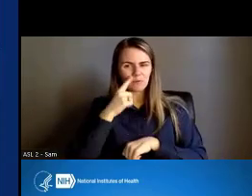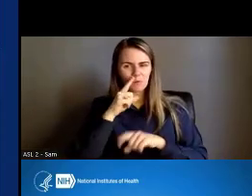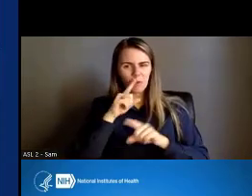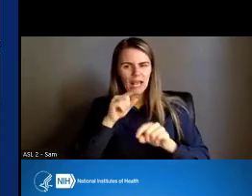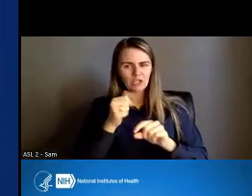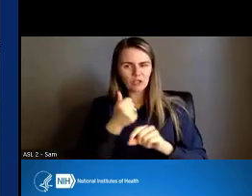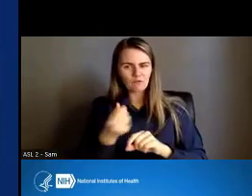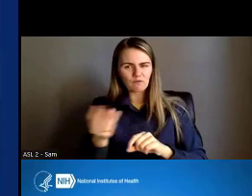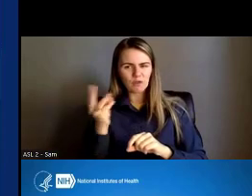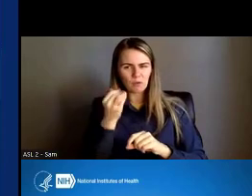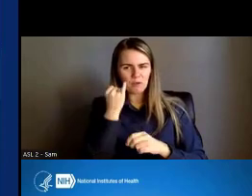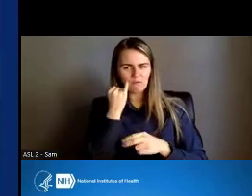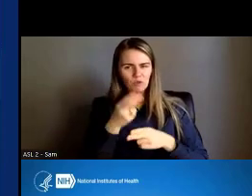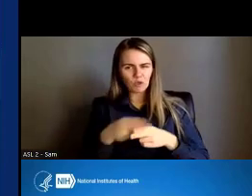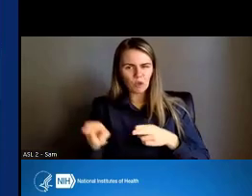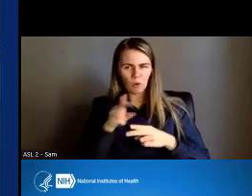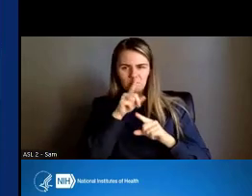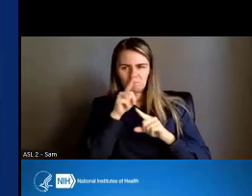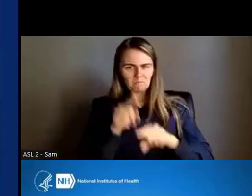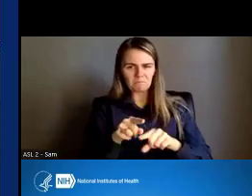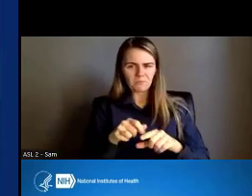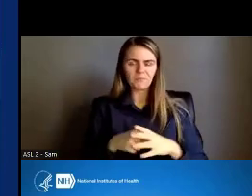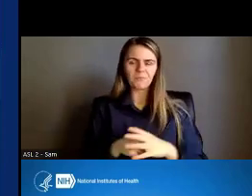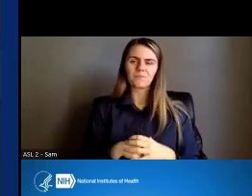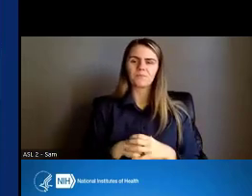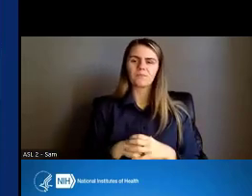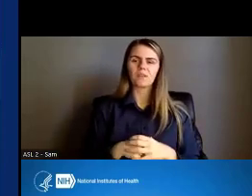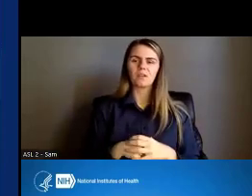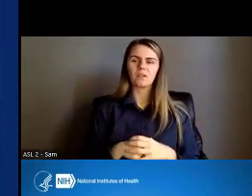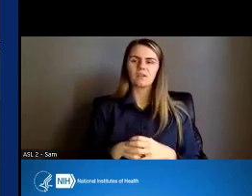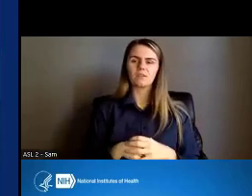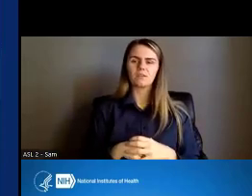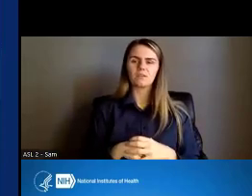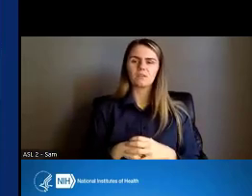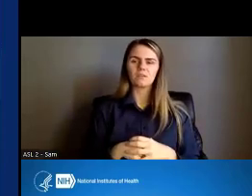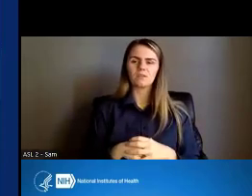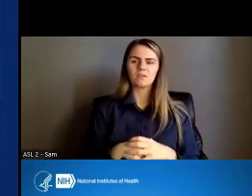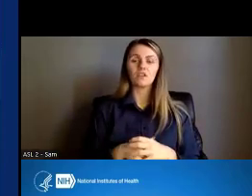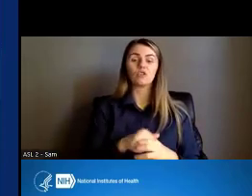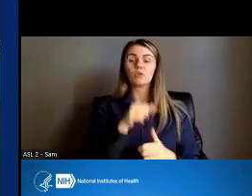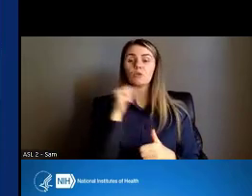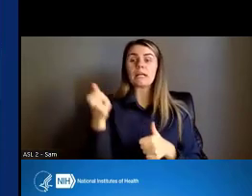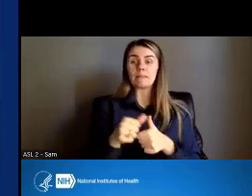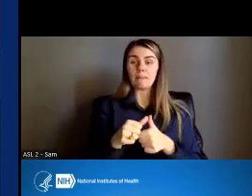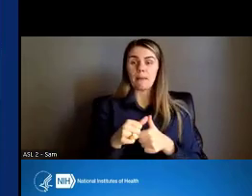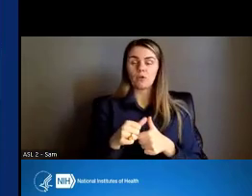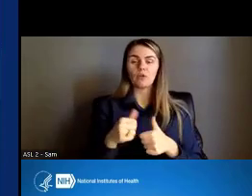But just remember that we have several booths